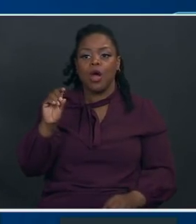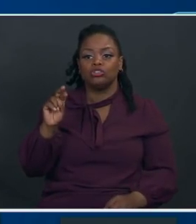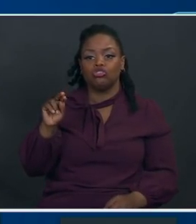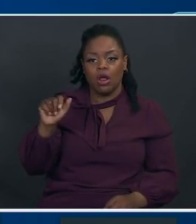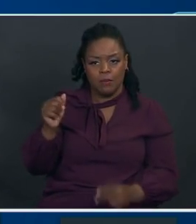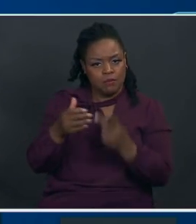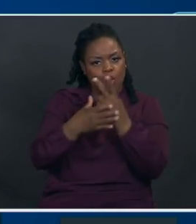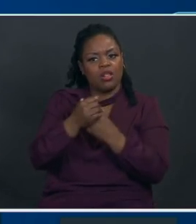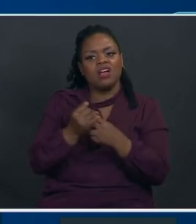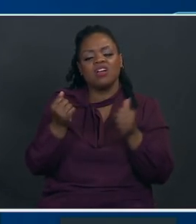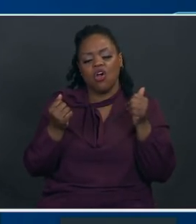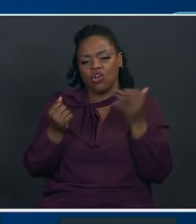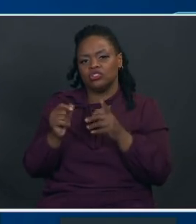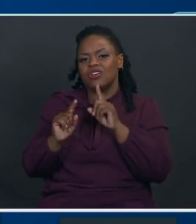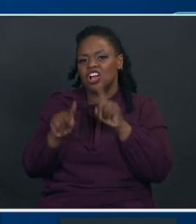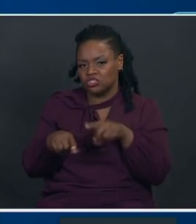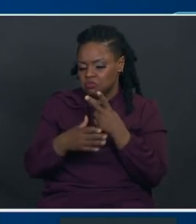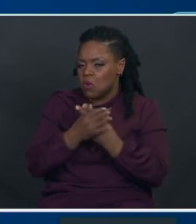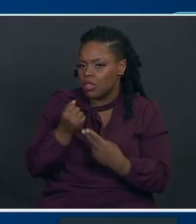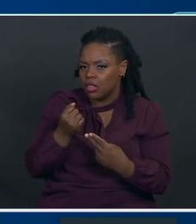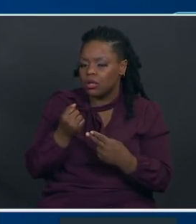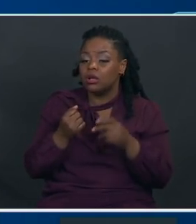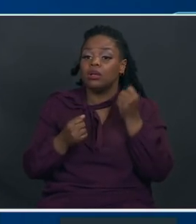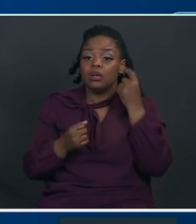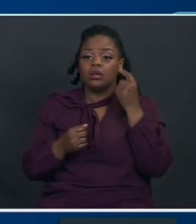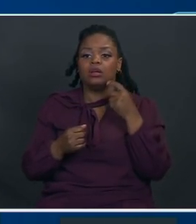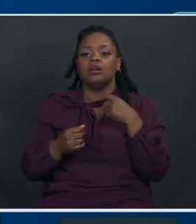we found that there were 2.1 cases of anaphylaxis